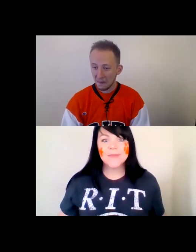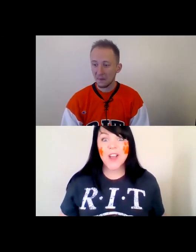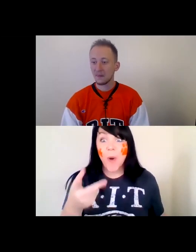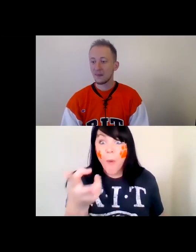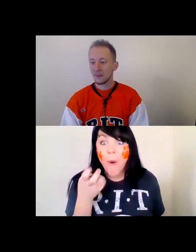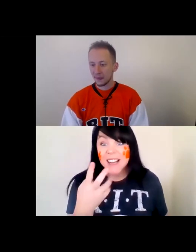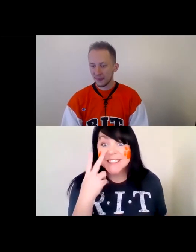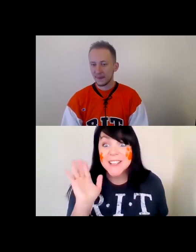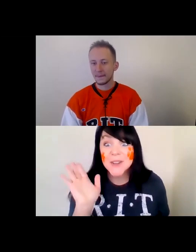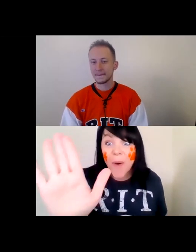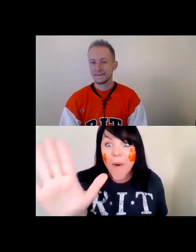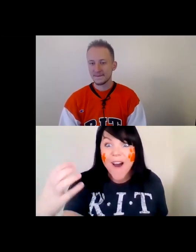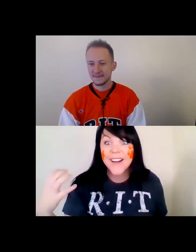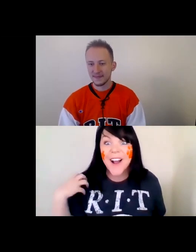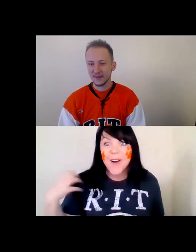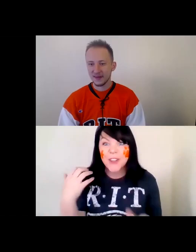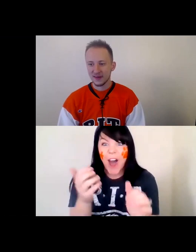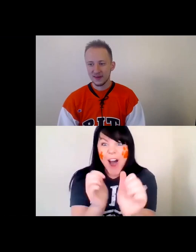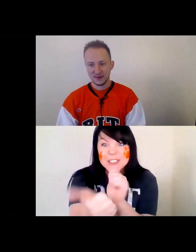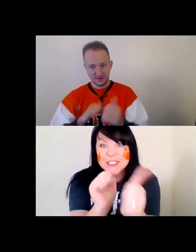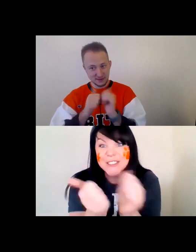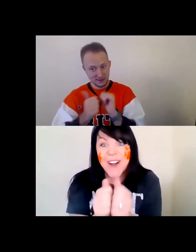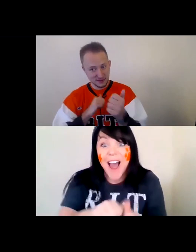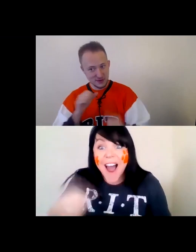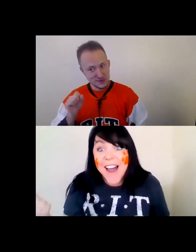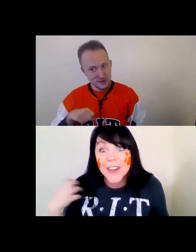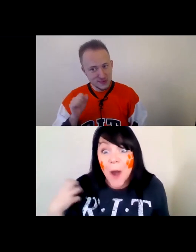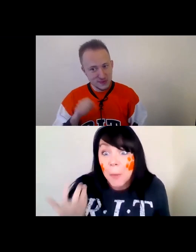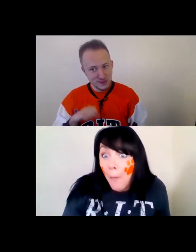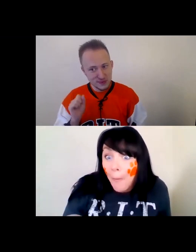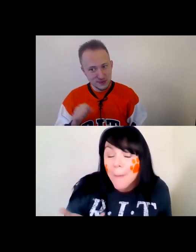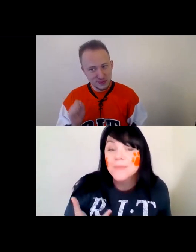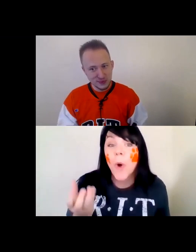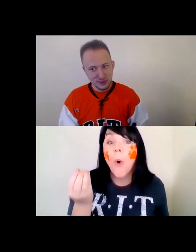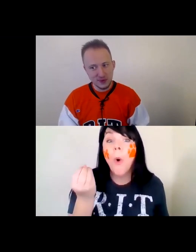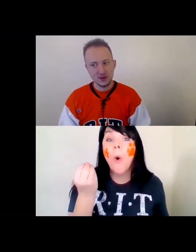Michelle: You want to see your coaches compete against other coaches?